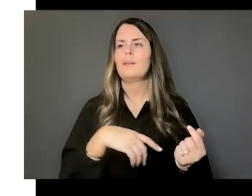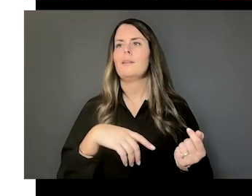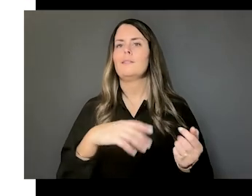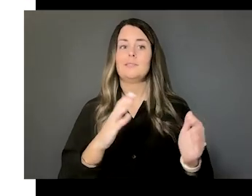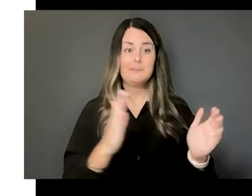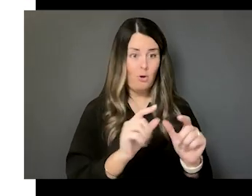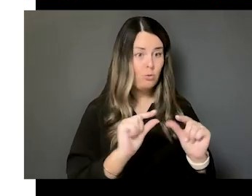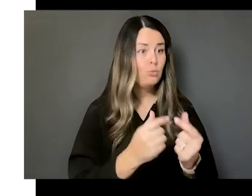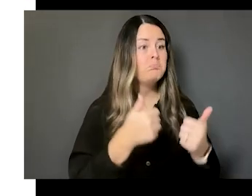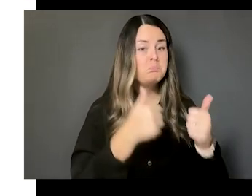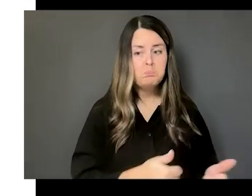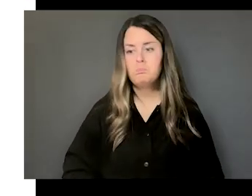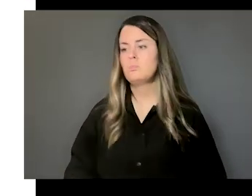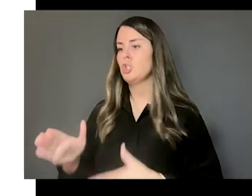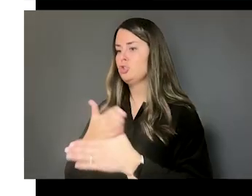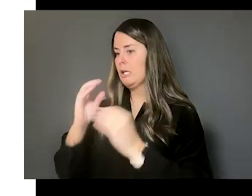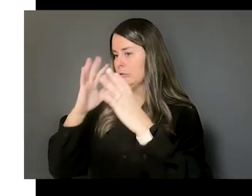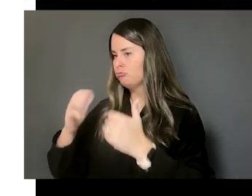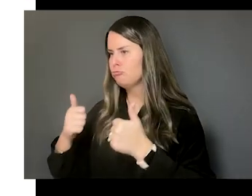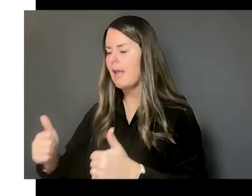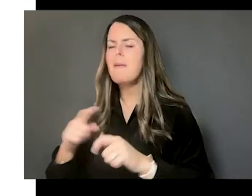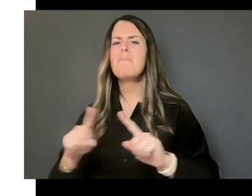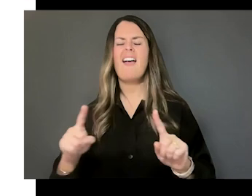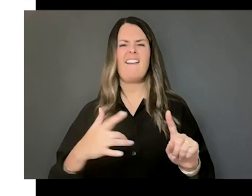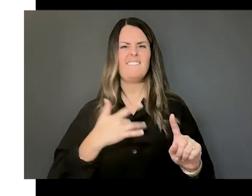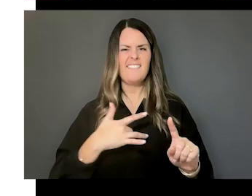Sharing with the teacher were great, but just feeling comfortable sharing whole group,